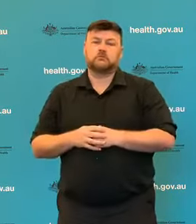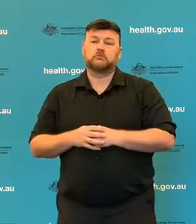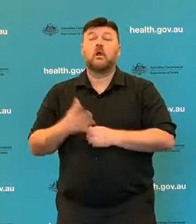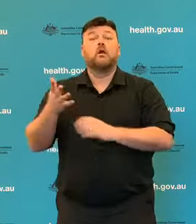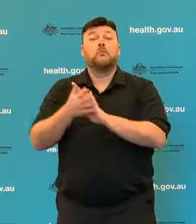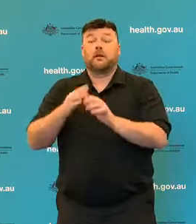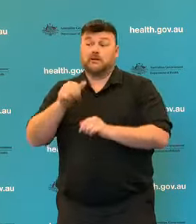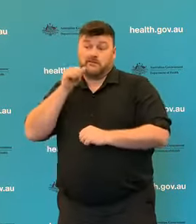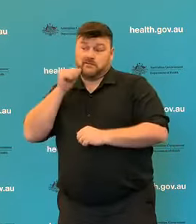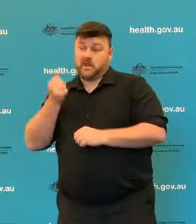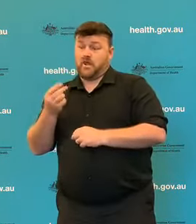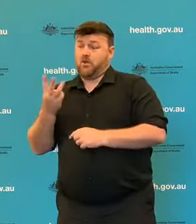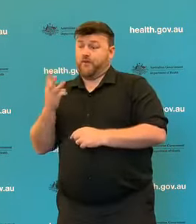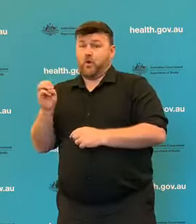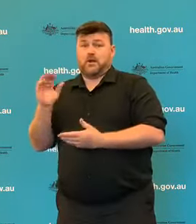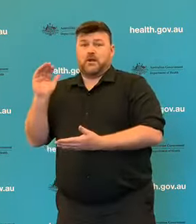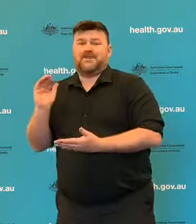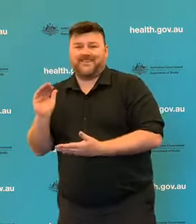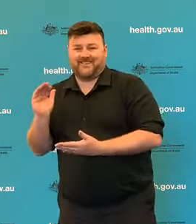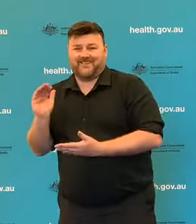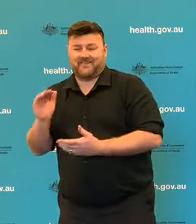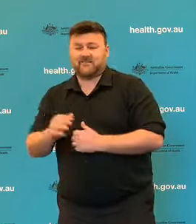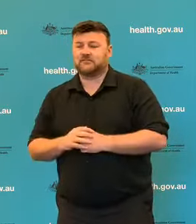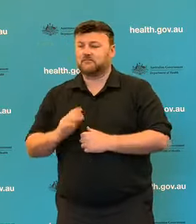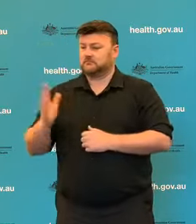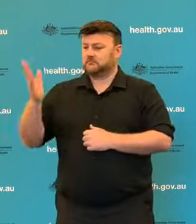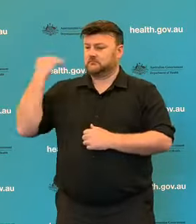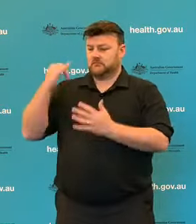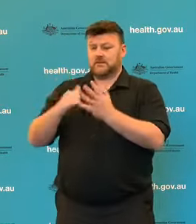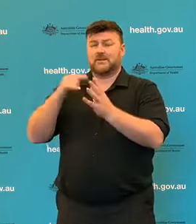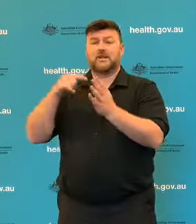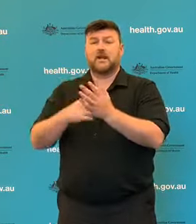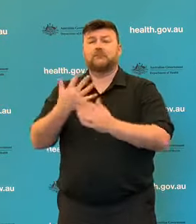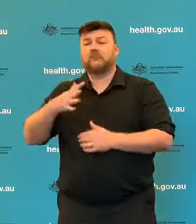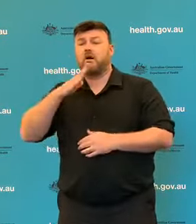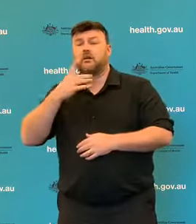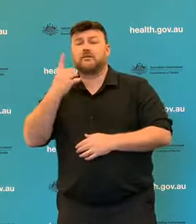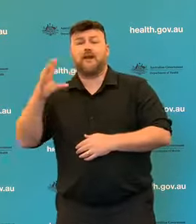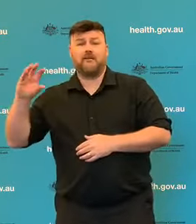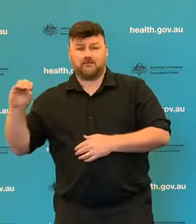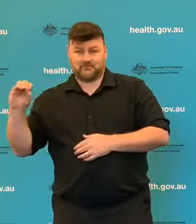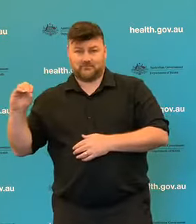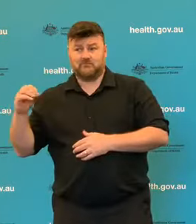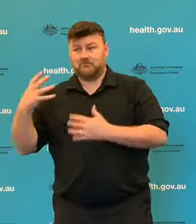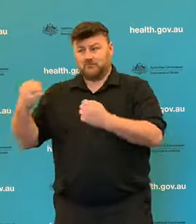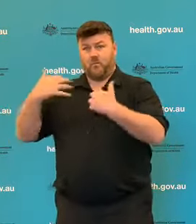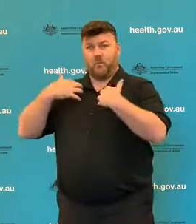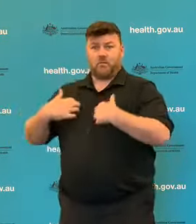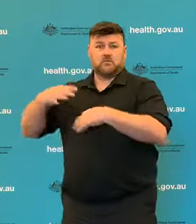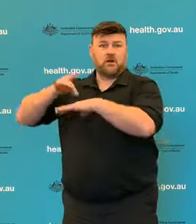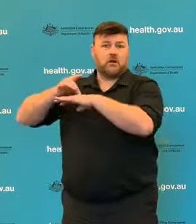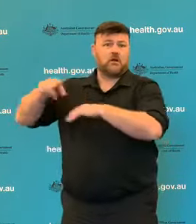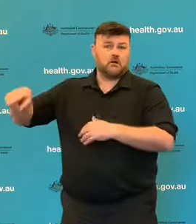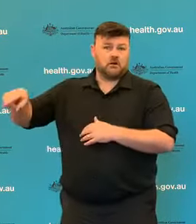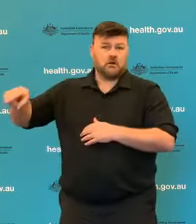yesterday. Last Saturday there were 510 people in hospital with COVID-19. So we've seen a very substantial